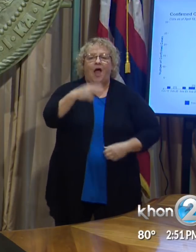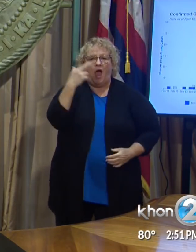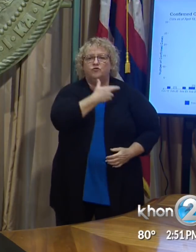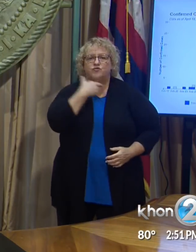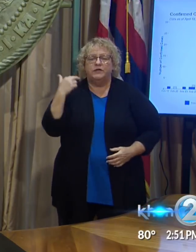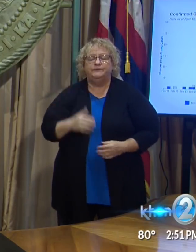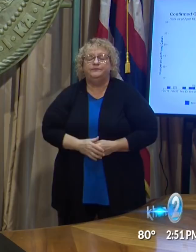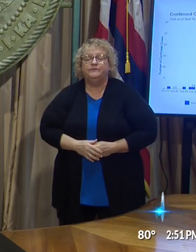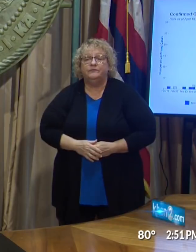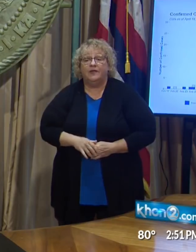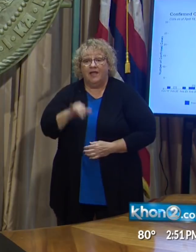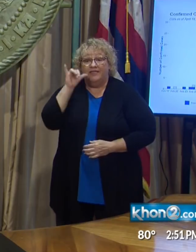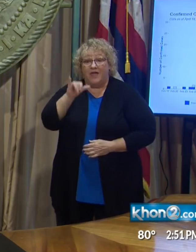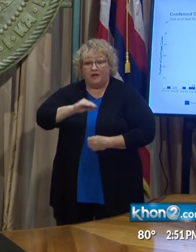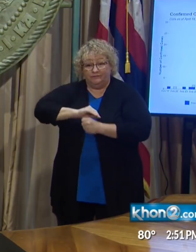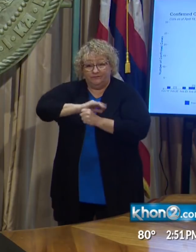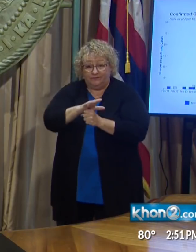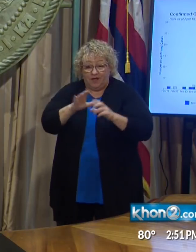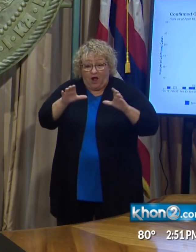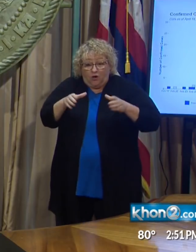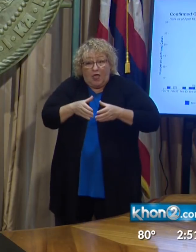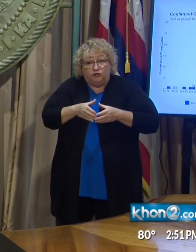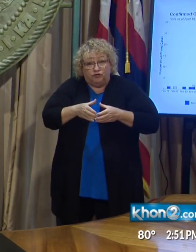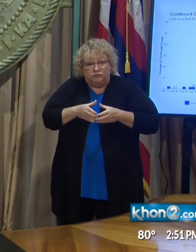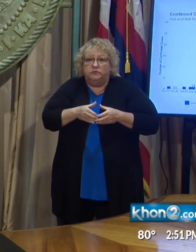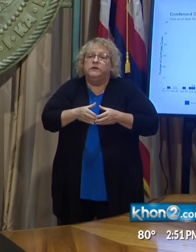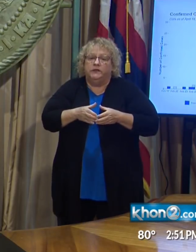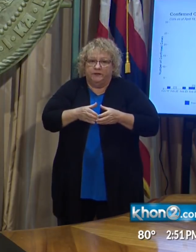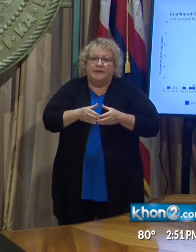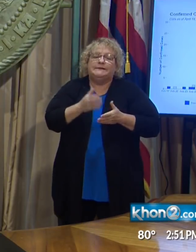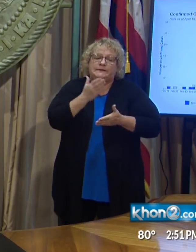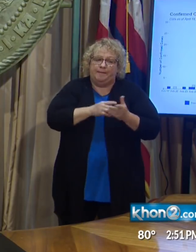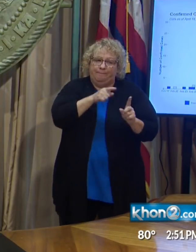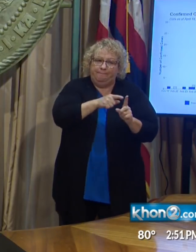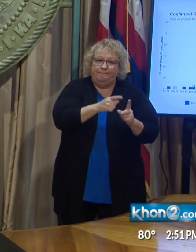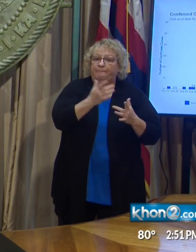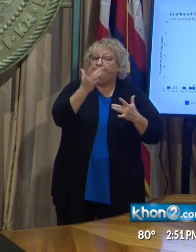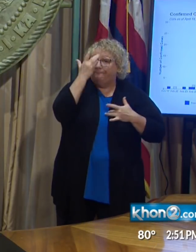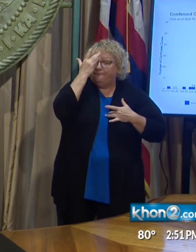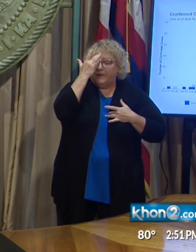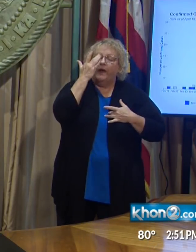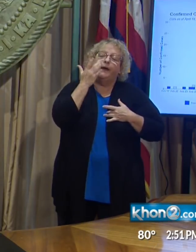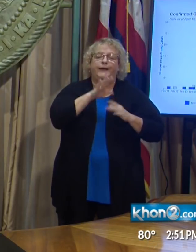HOUSEHOLD MEMBERS PARTICULARLY WHEN CROWDING SITUATIONS EXIST, ARE ALSO AT HIGH RISK. THIS OUTBREAK CAN BE ATTRIBUTED